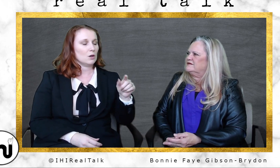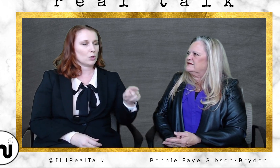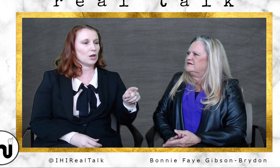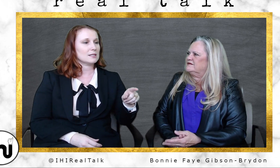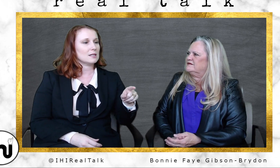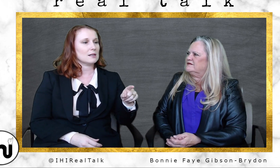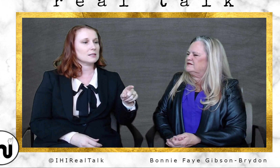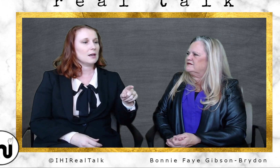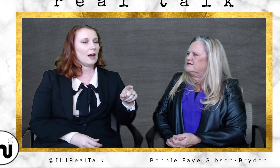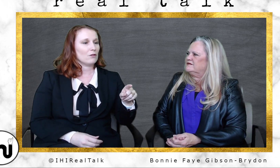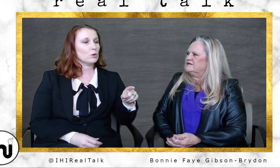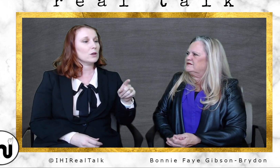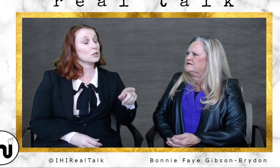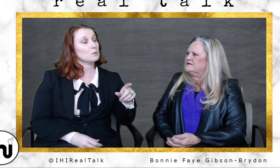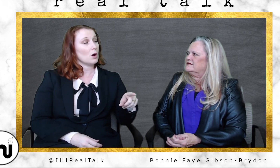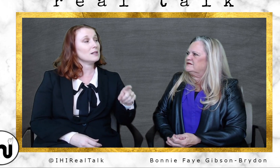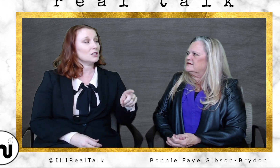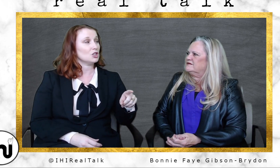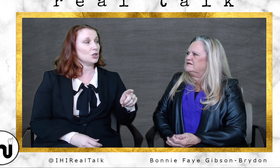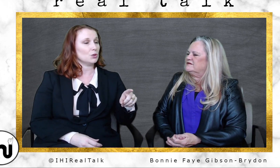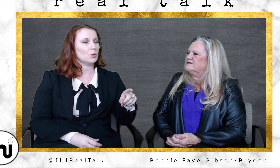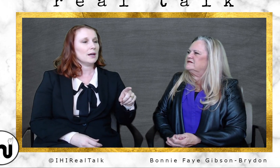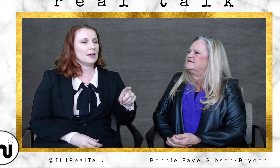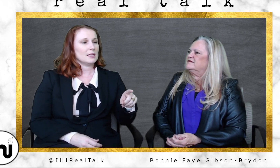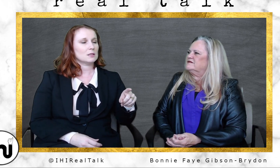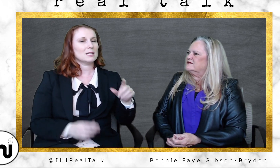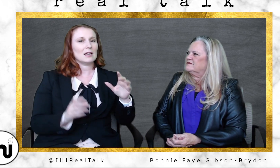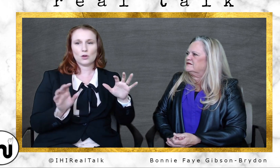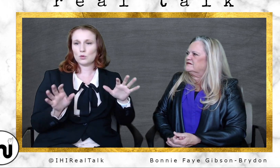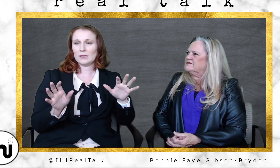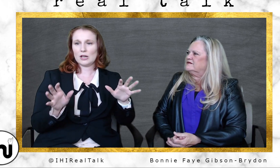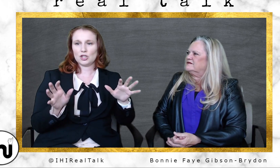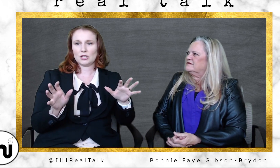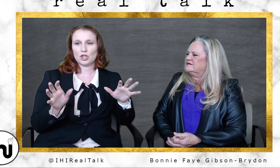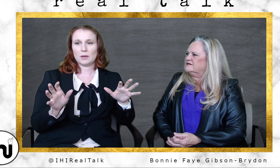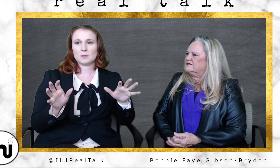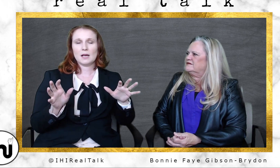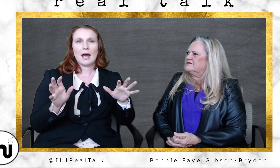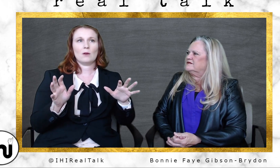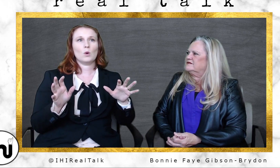regards to this have really responded to is seeing those relationships. And once